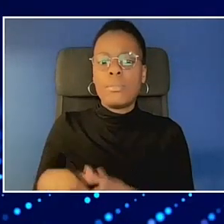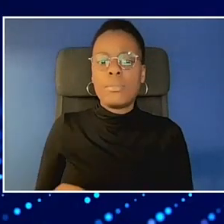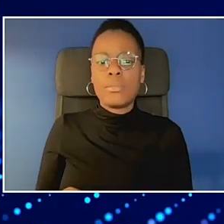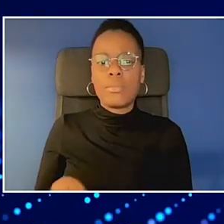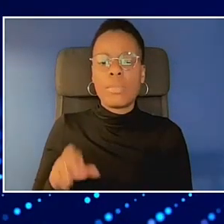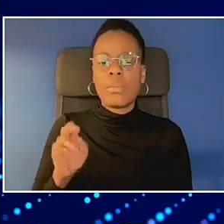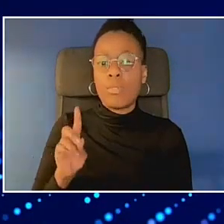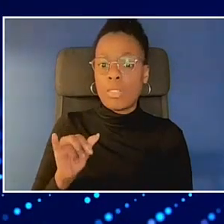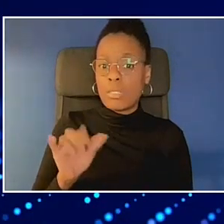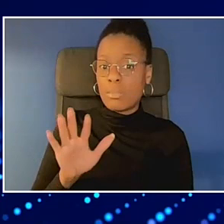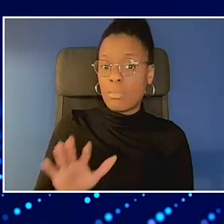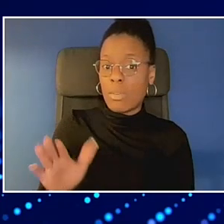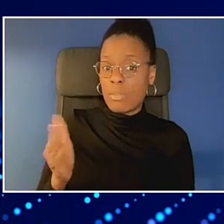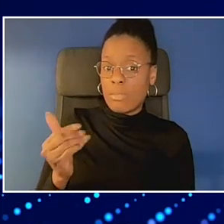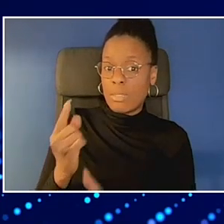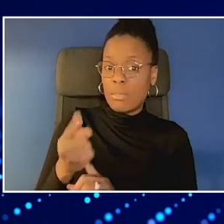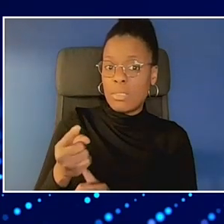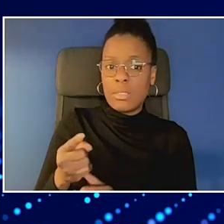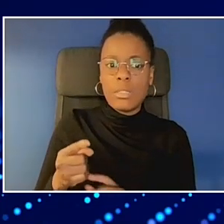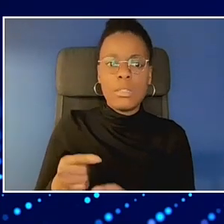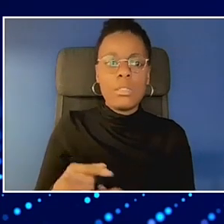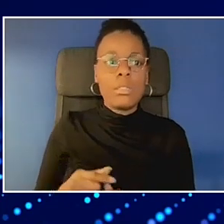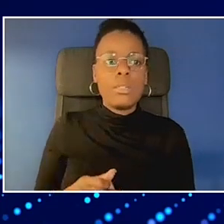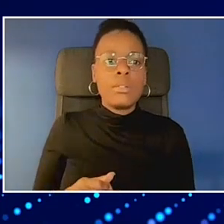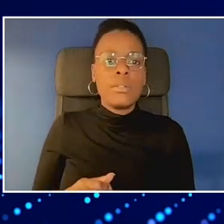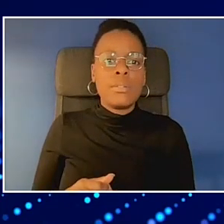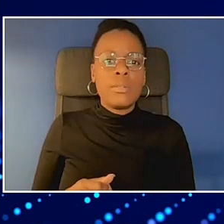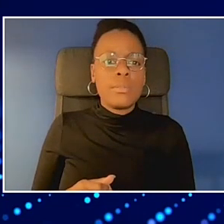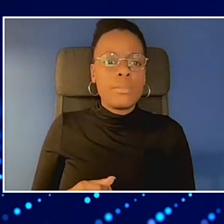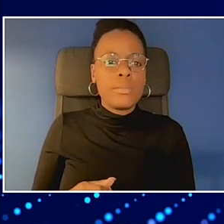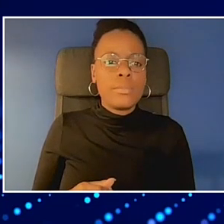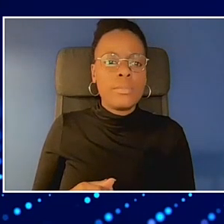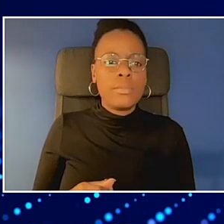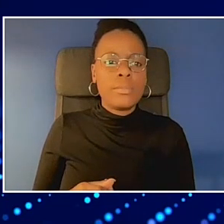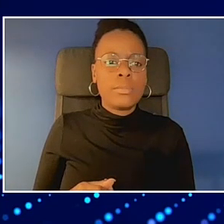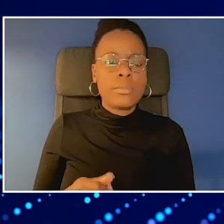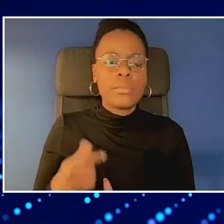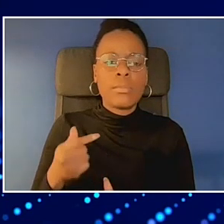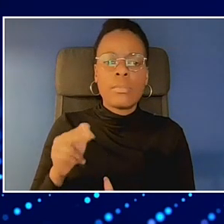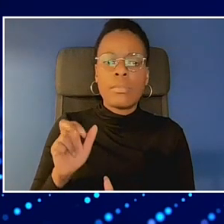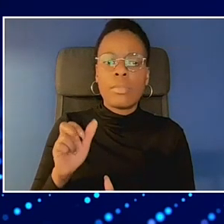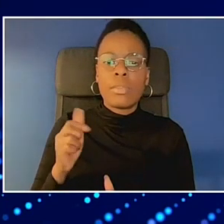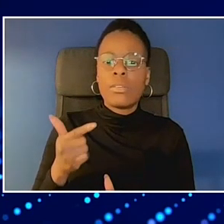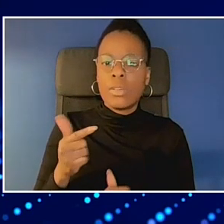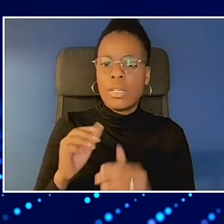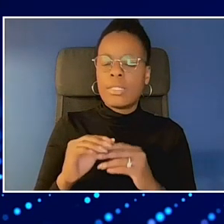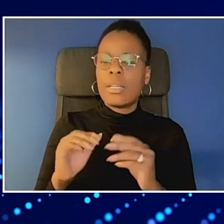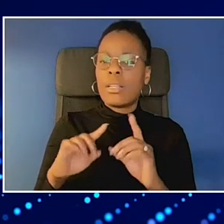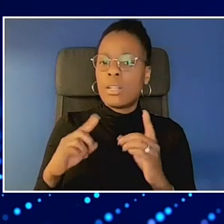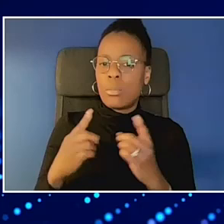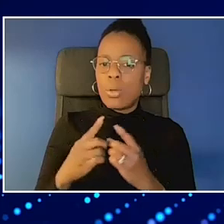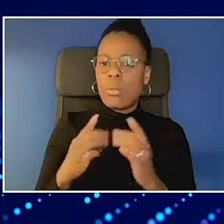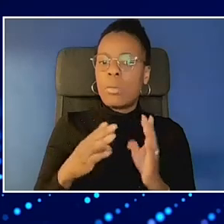15 would be great. Can I address that before we- the Department does intend to call it- a caucus very soon, but- along those lines.